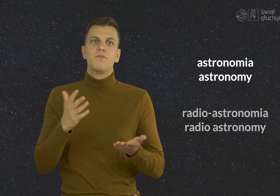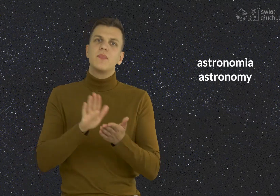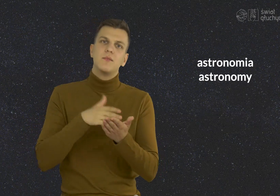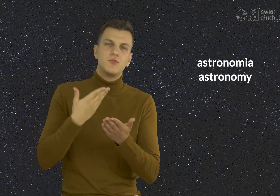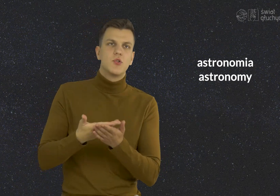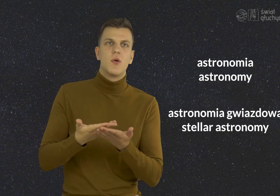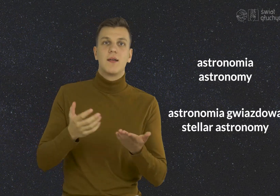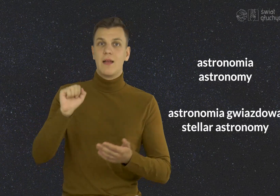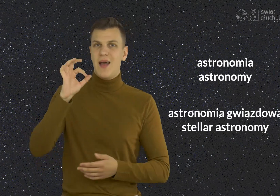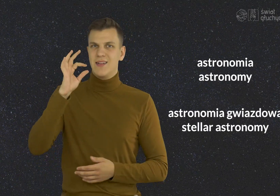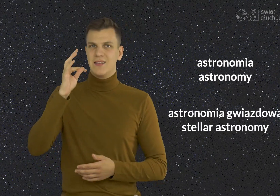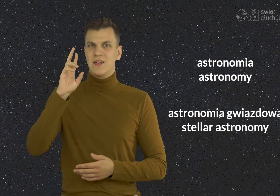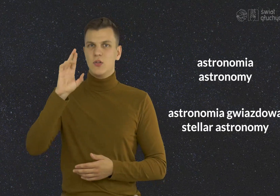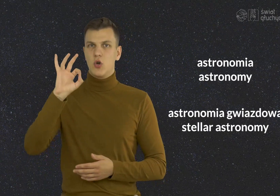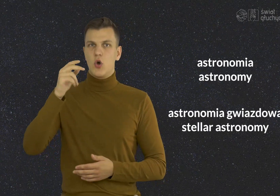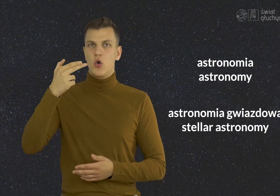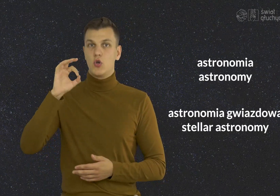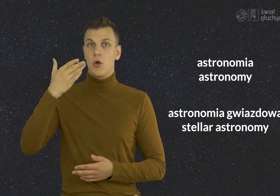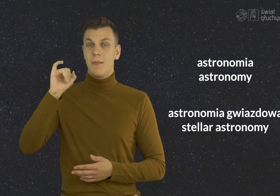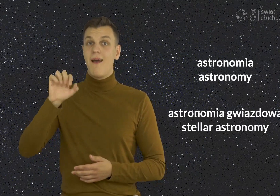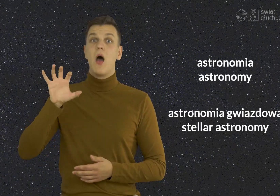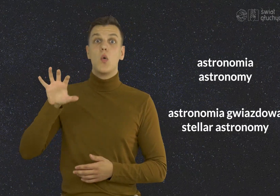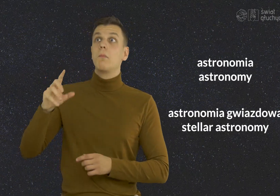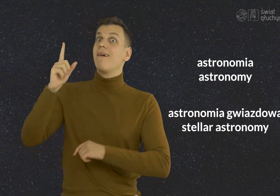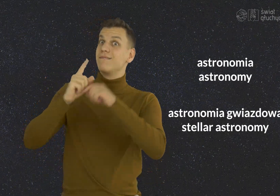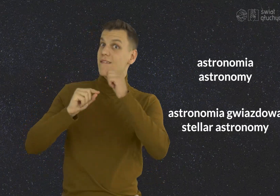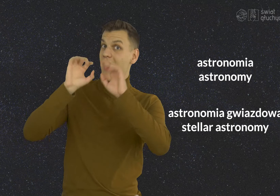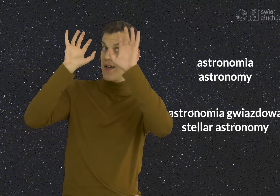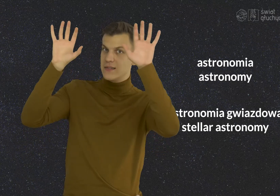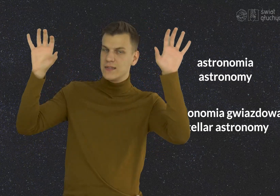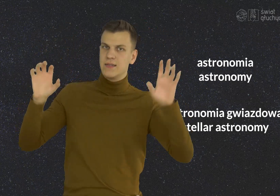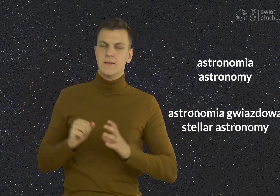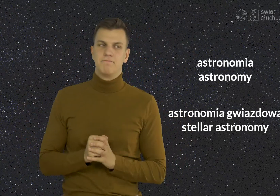star astronomy,